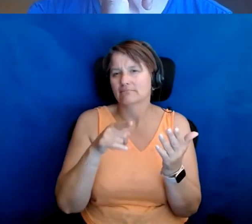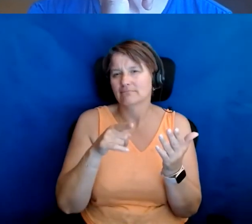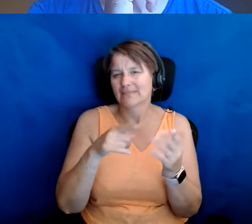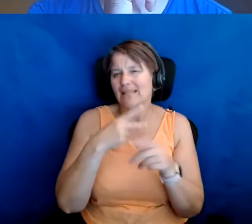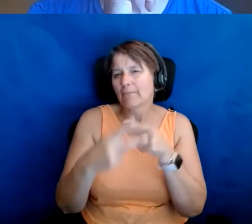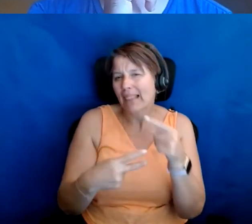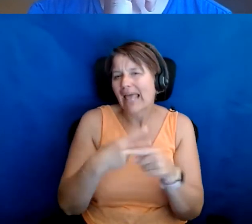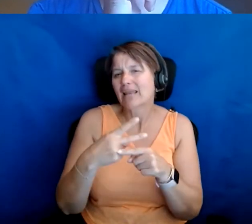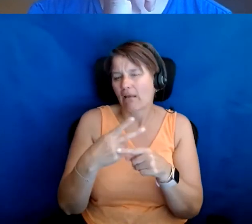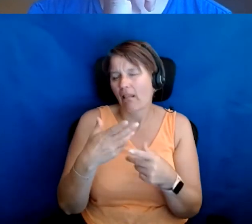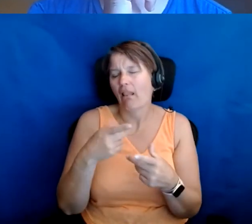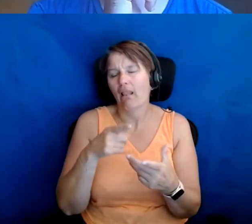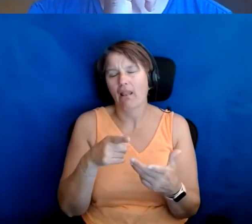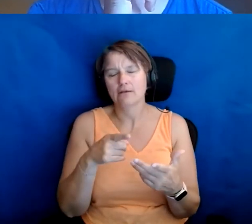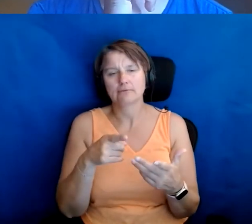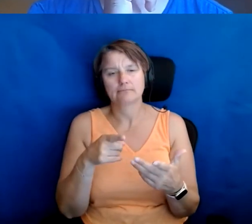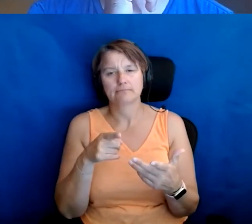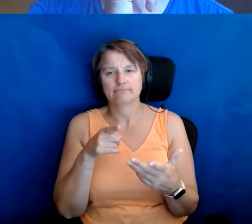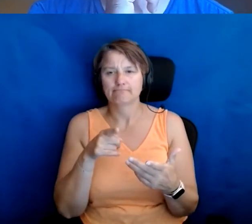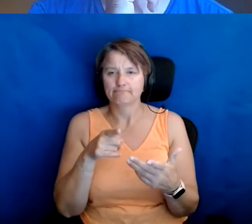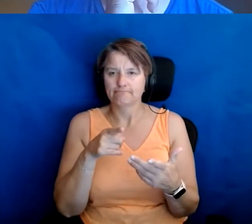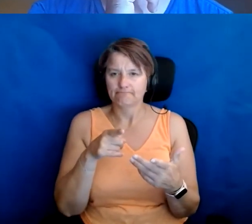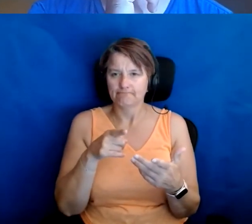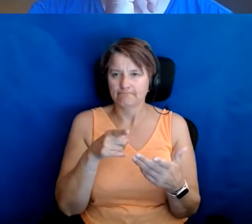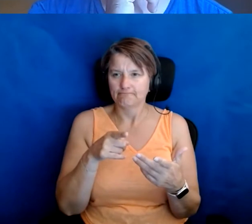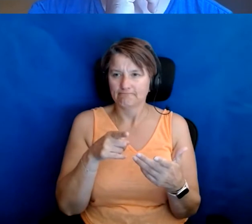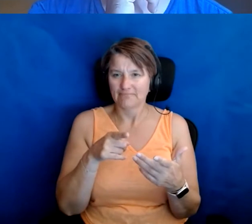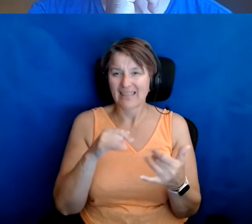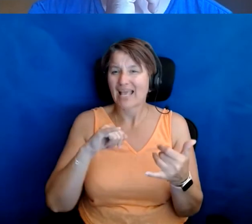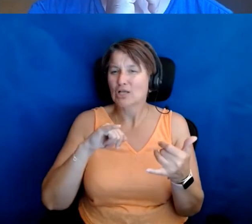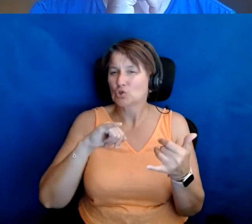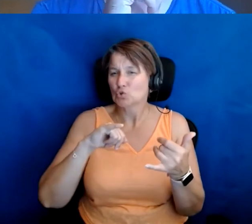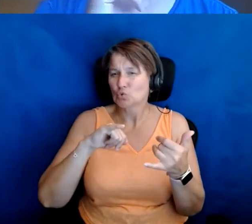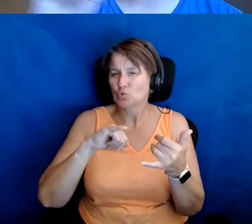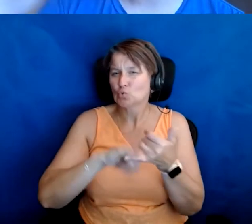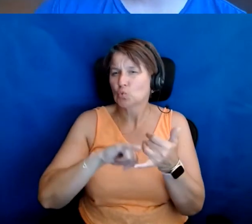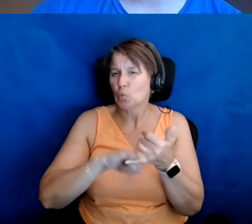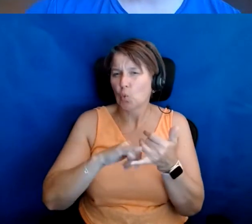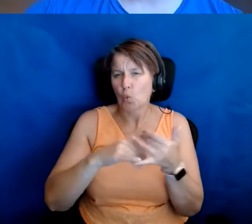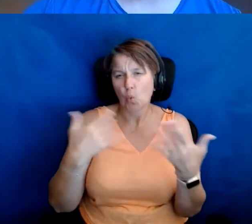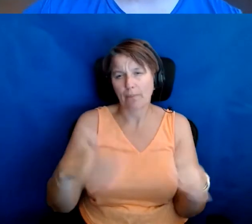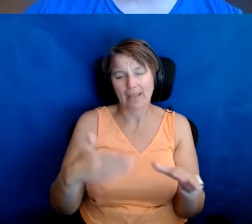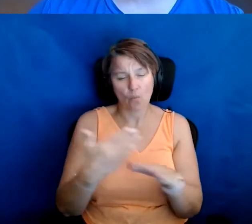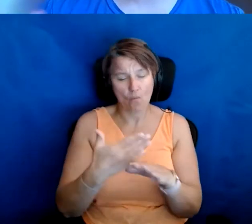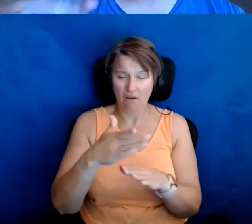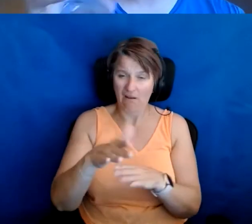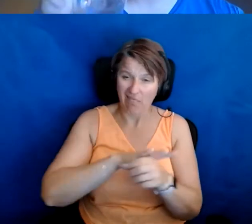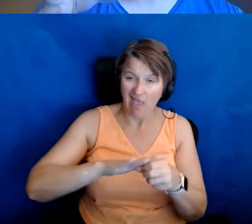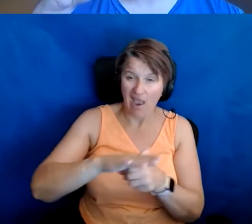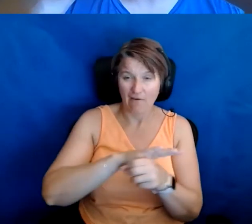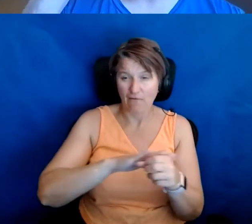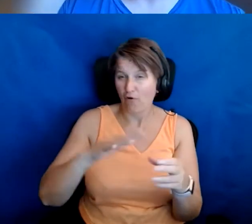they – Like Sue has been working in the area for a very long time, Sue, the director has been working in the area for a very long time knows a lot of people there.